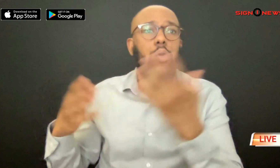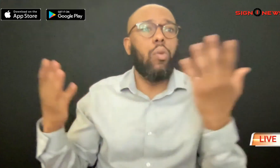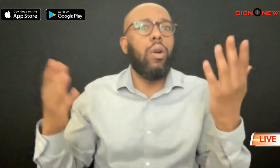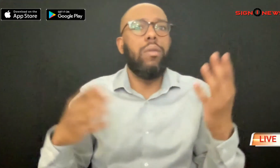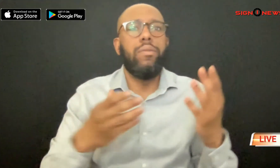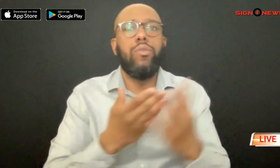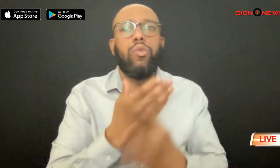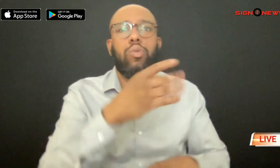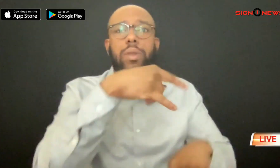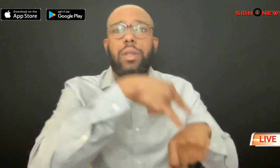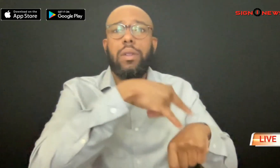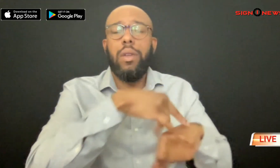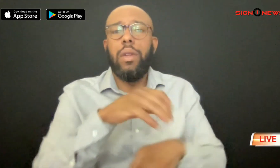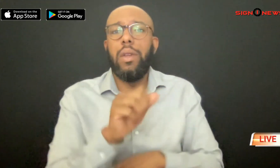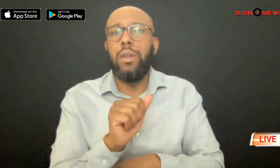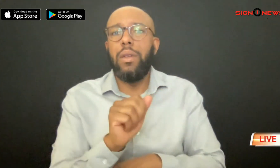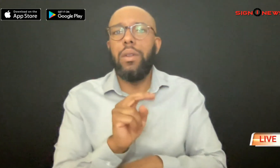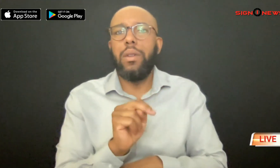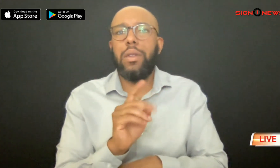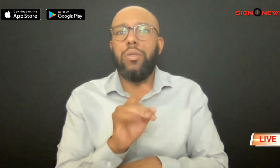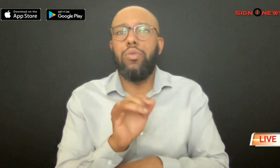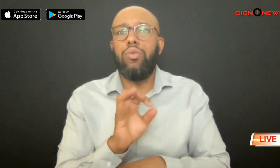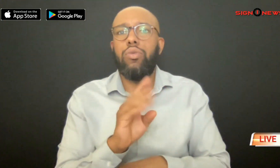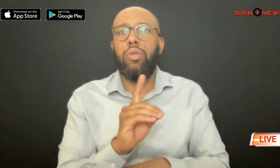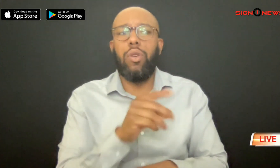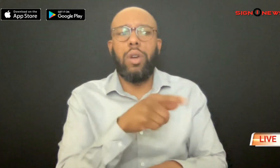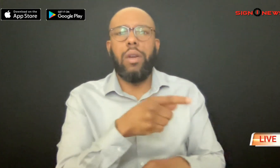to the app store or Google Play Store on your smartphone.